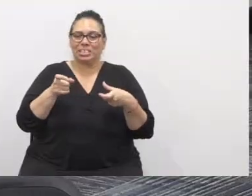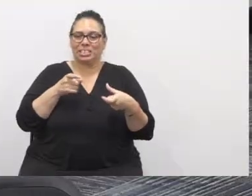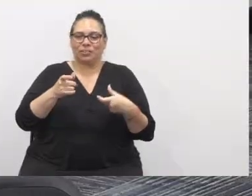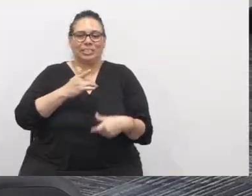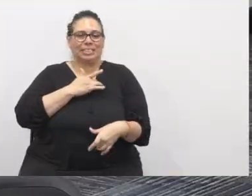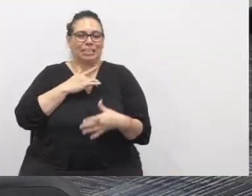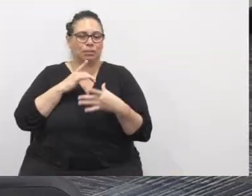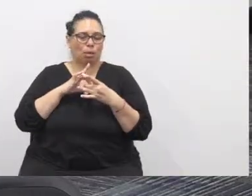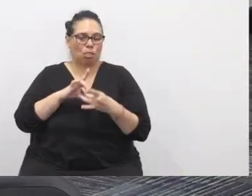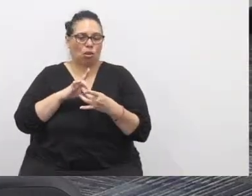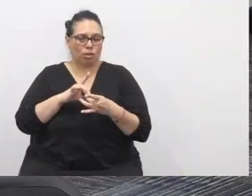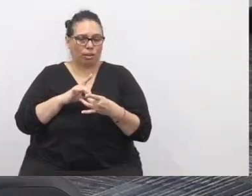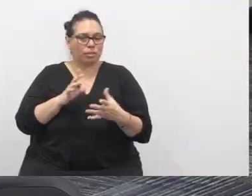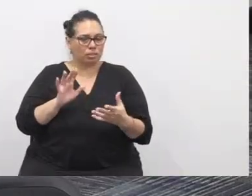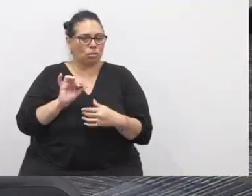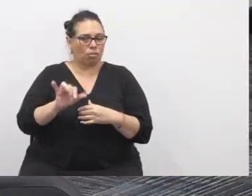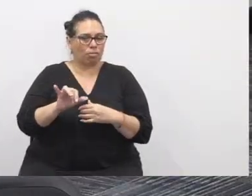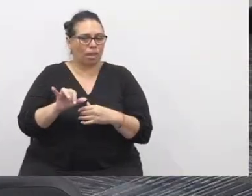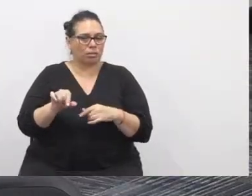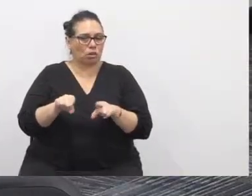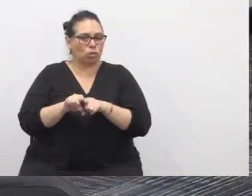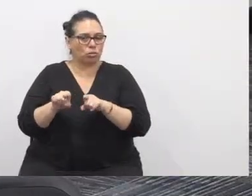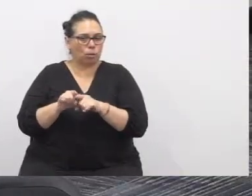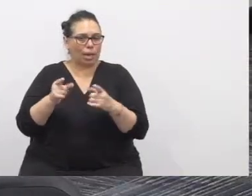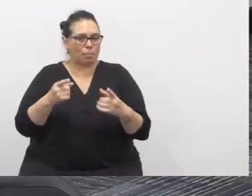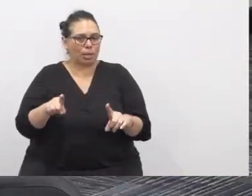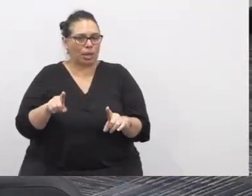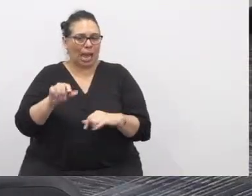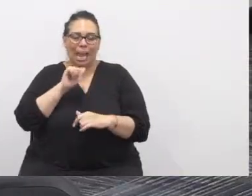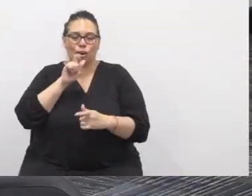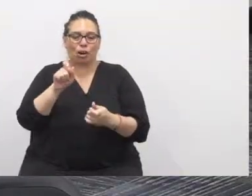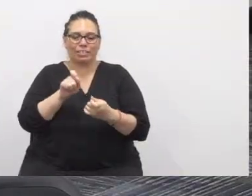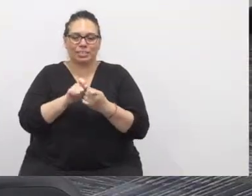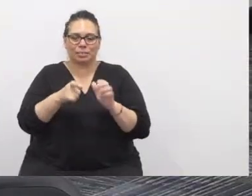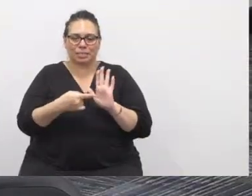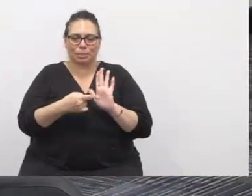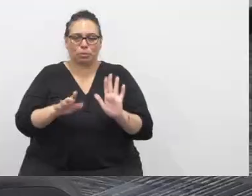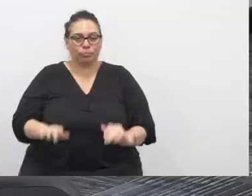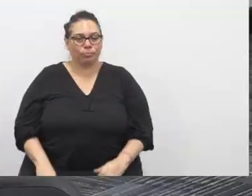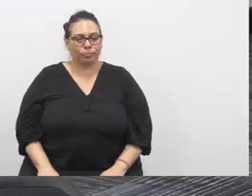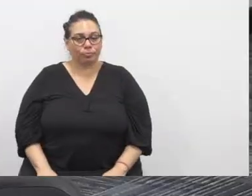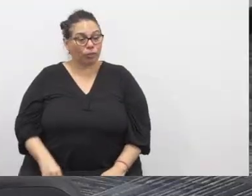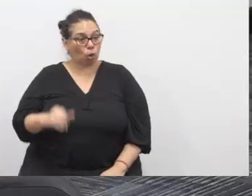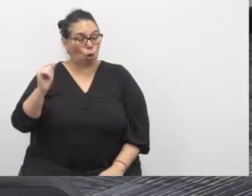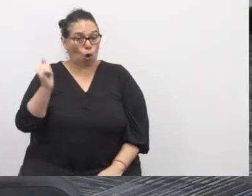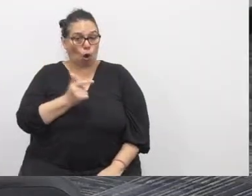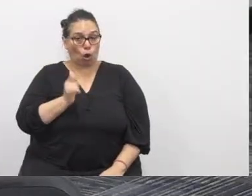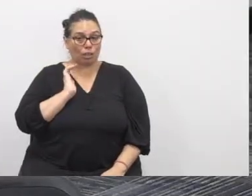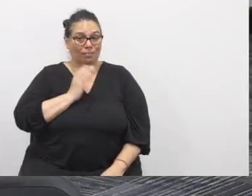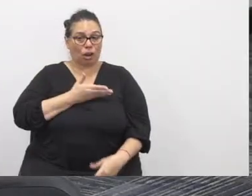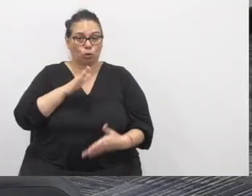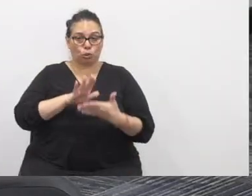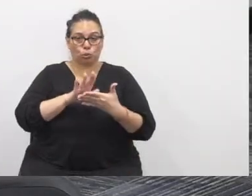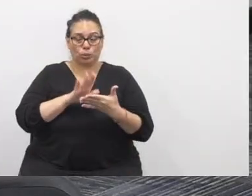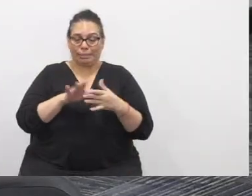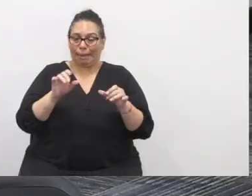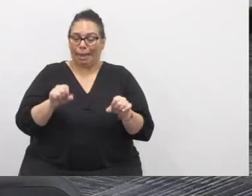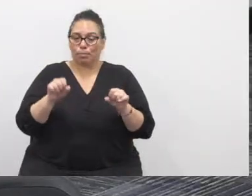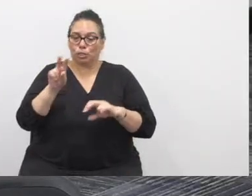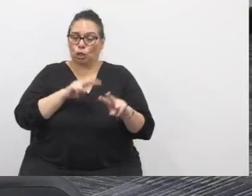So that's something also. And again, I don't have specifics. [Jill] And all of our schools are able to actually look at their student groups, - Yes.